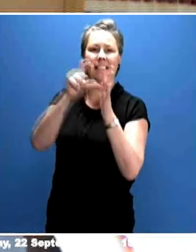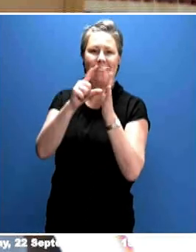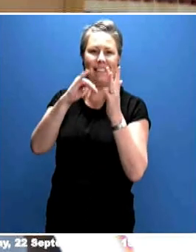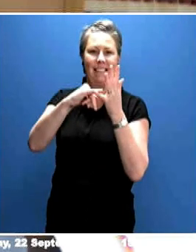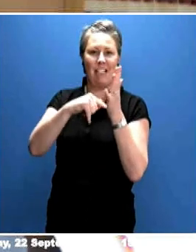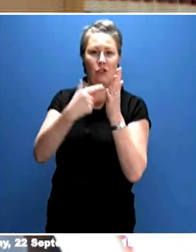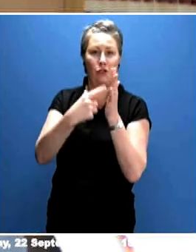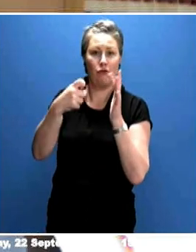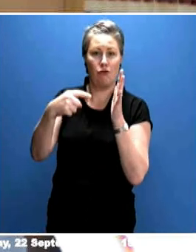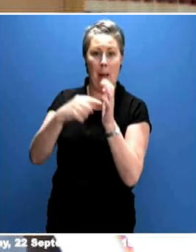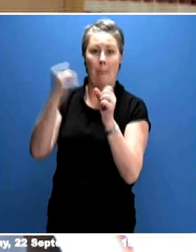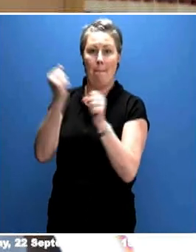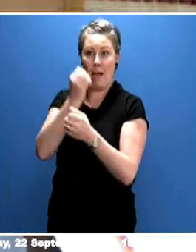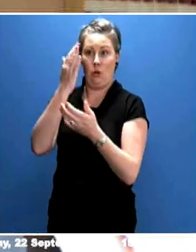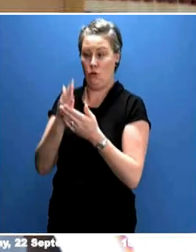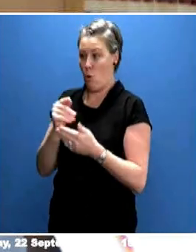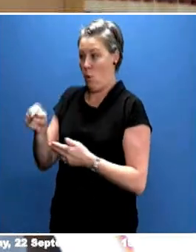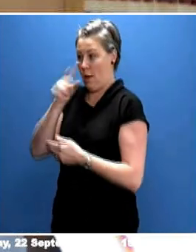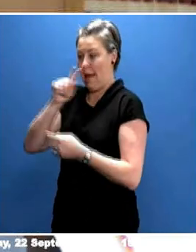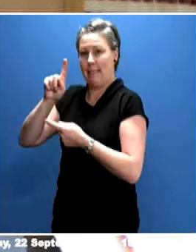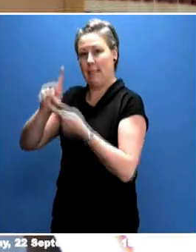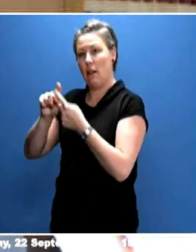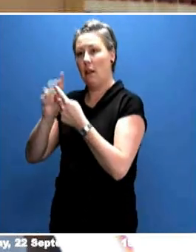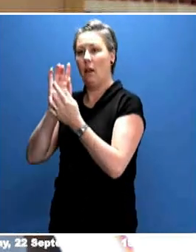and/or carers depending on who's significant for the child.